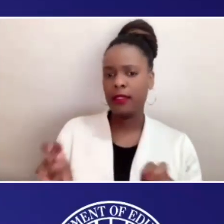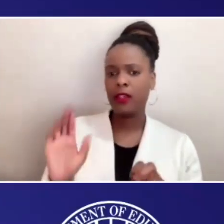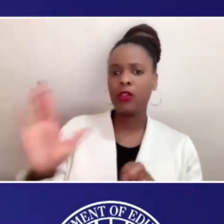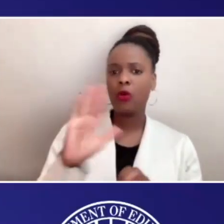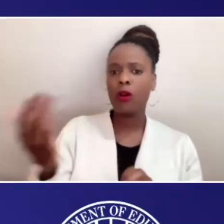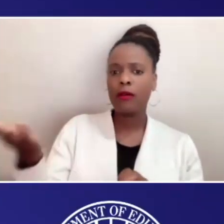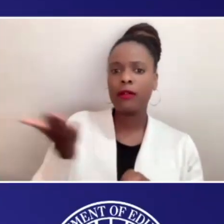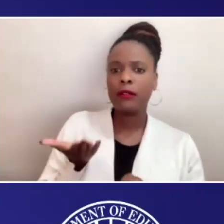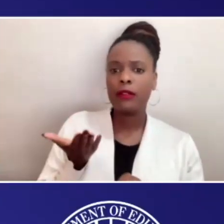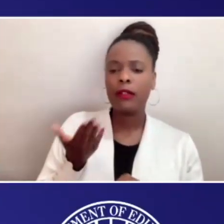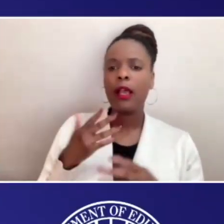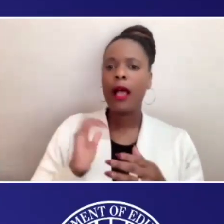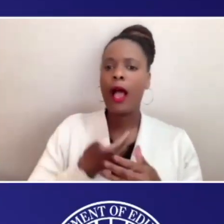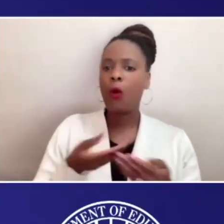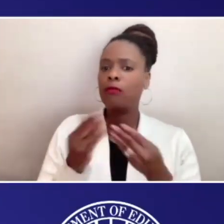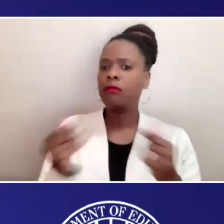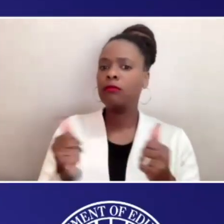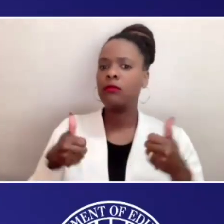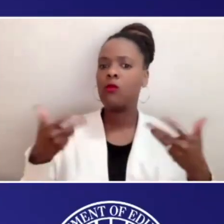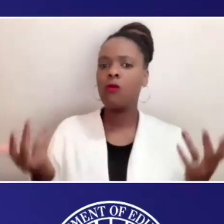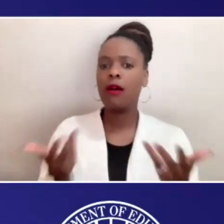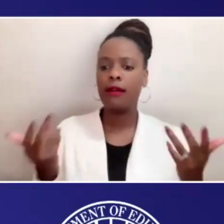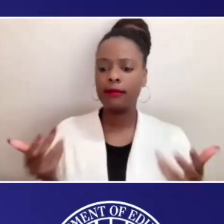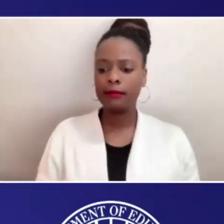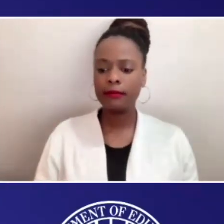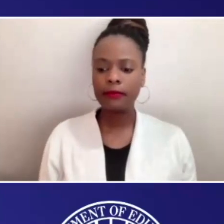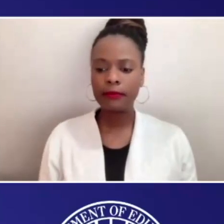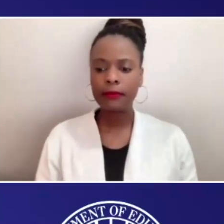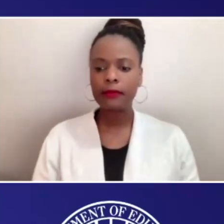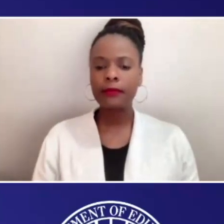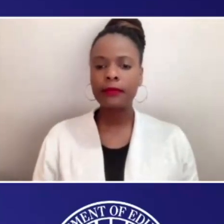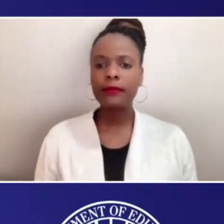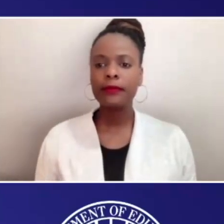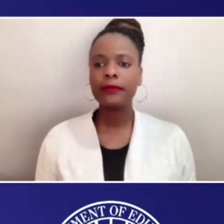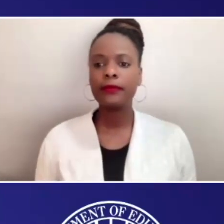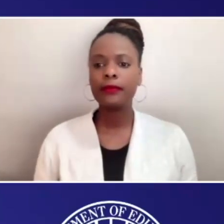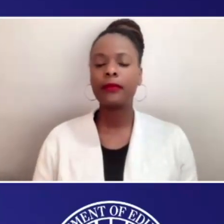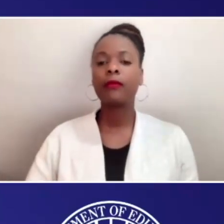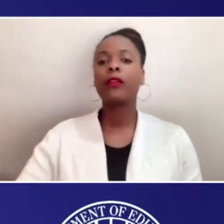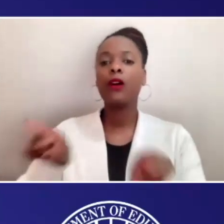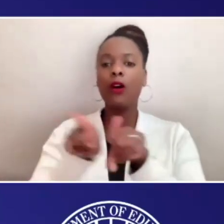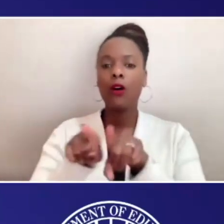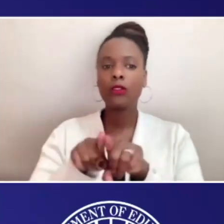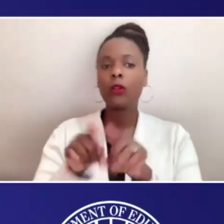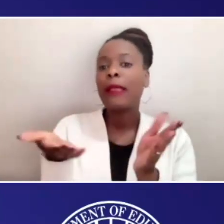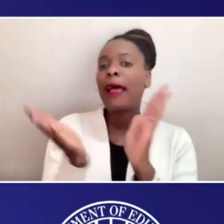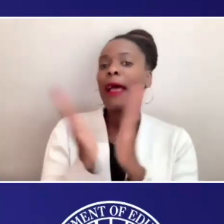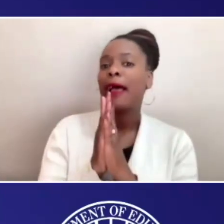what our remedy for that particular situation may or may not be. We also request, because we're coming back